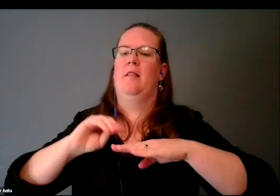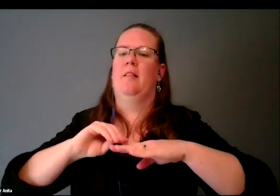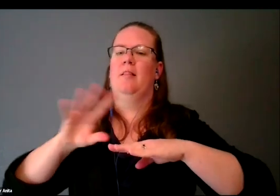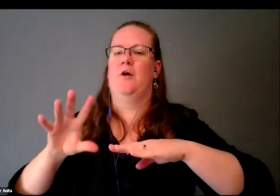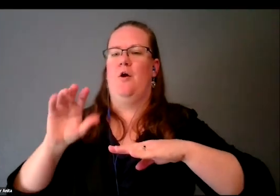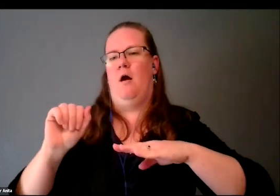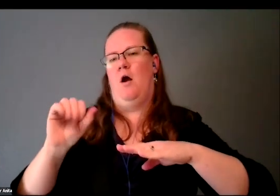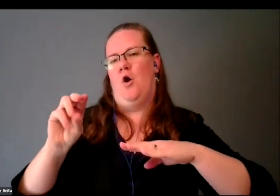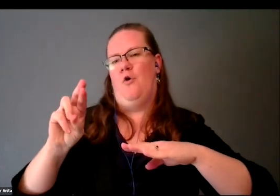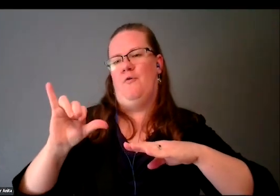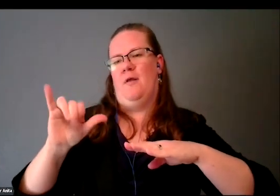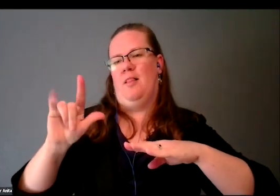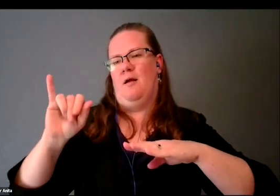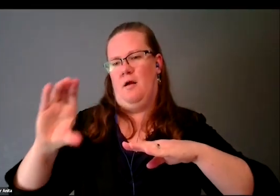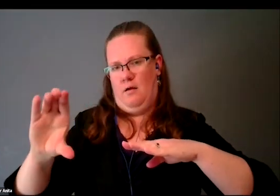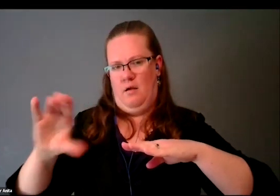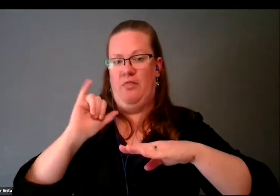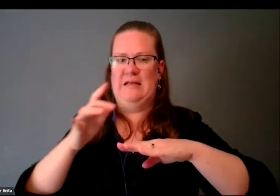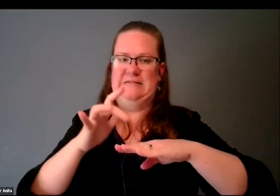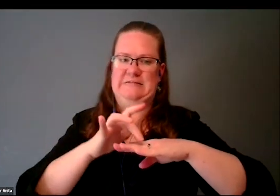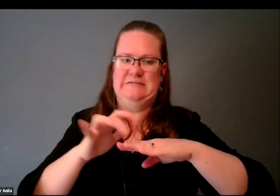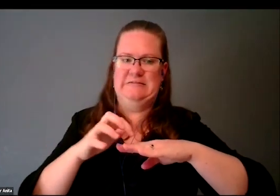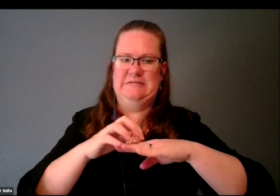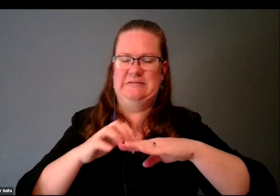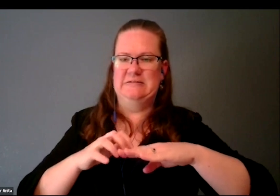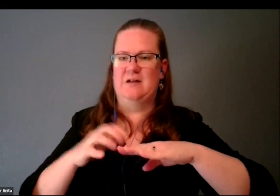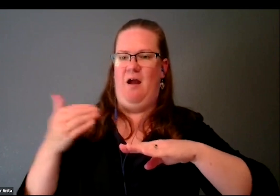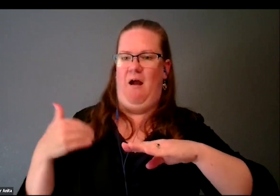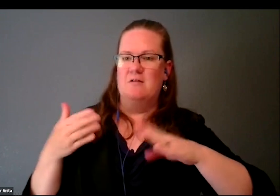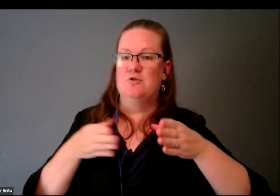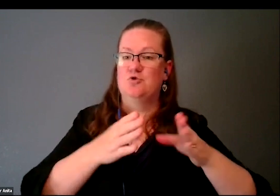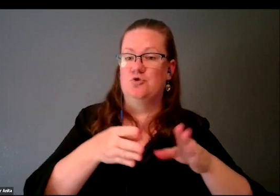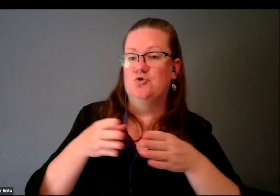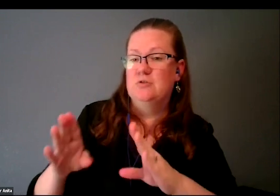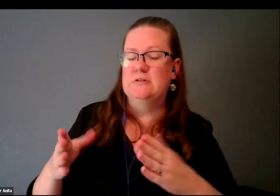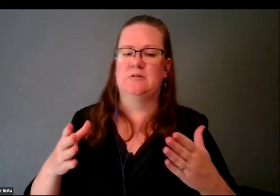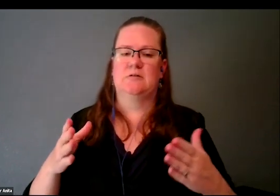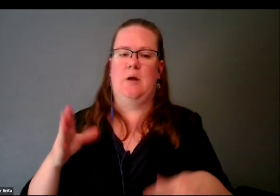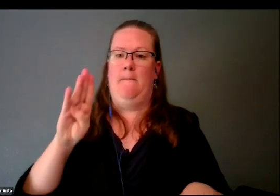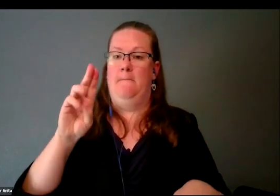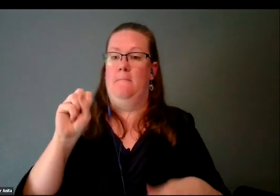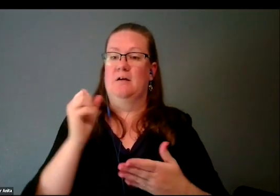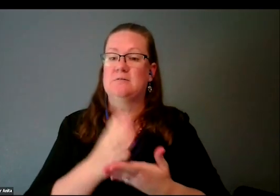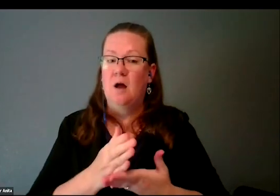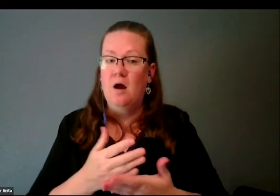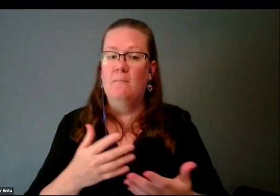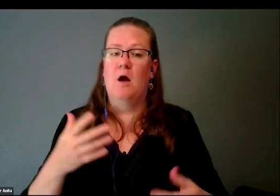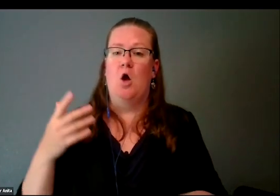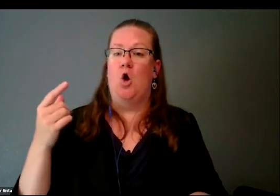and etched to show things like streets, bus stops, and green areas,